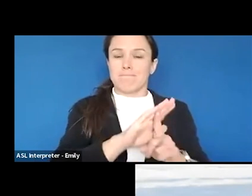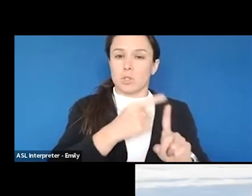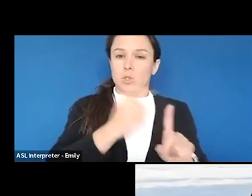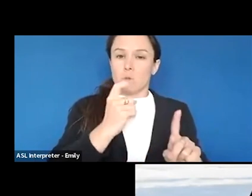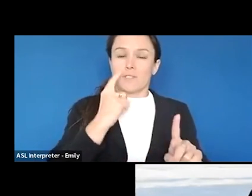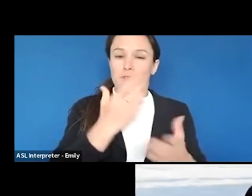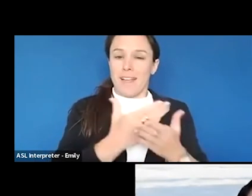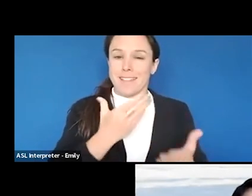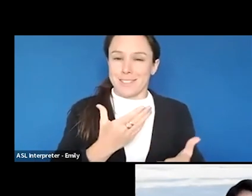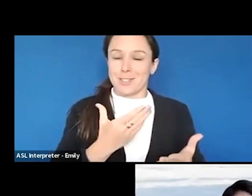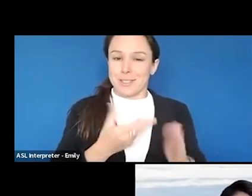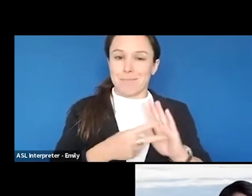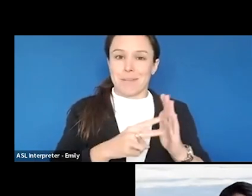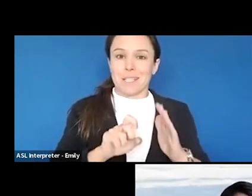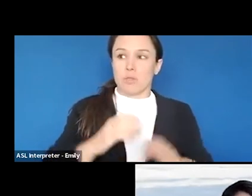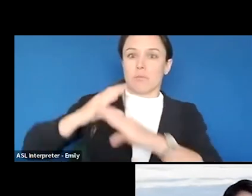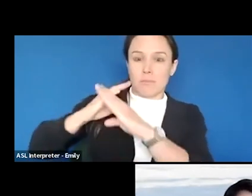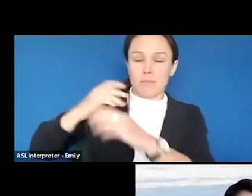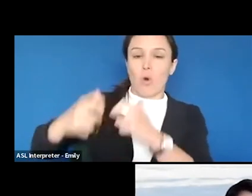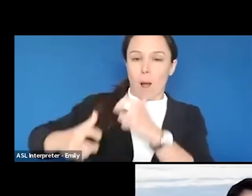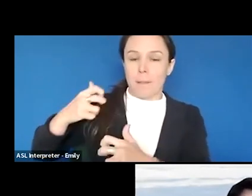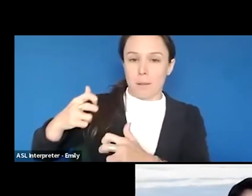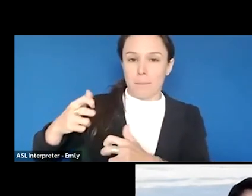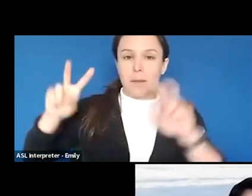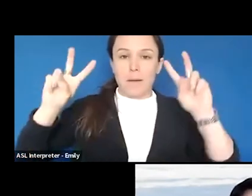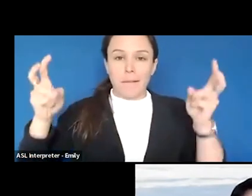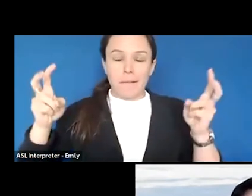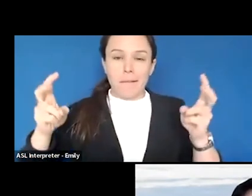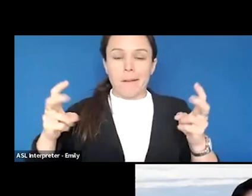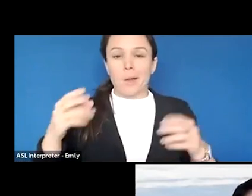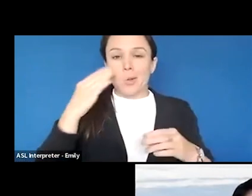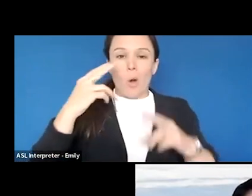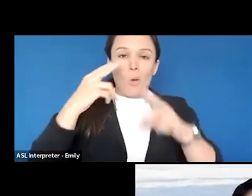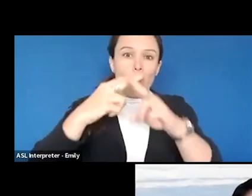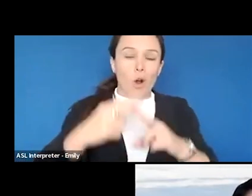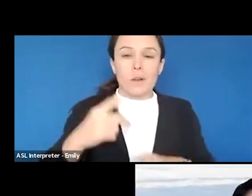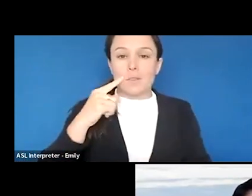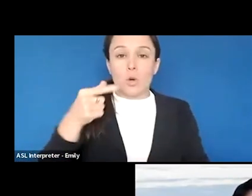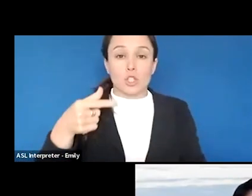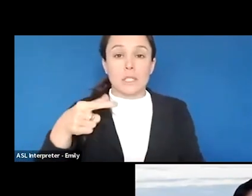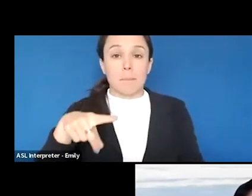to prevent the problem, the so-called guard rails being put into GPT are a good start but there's